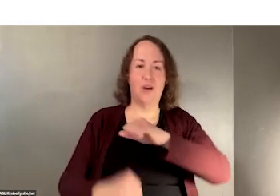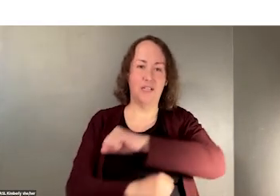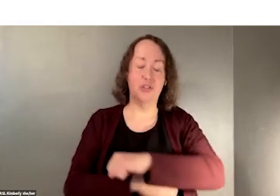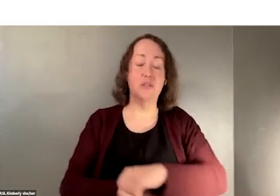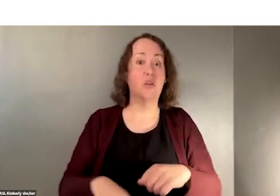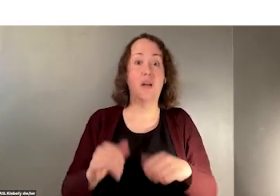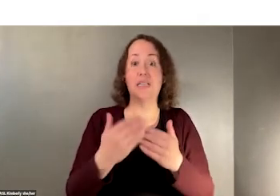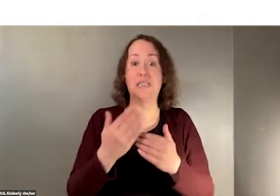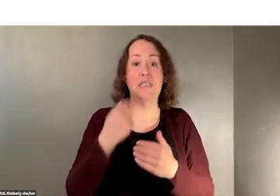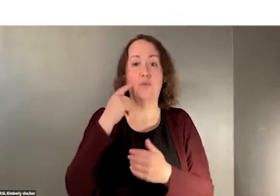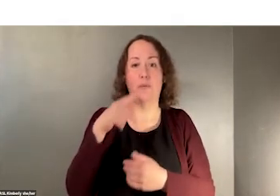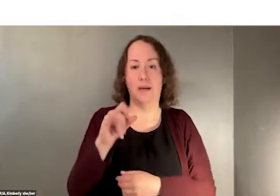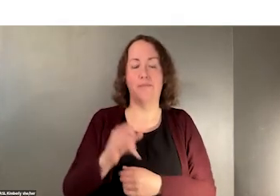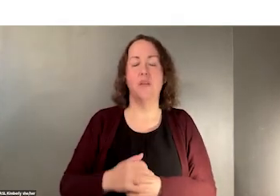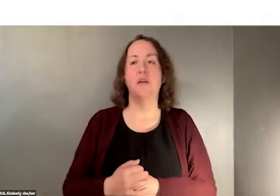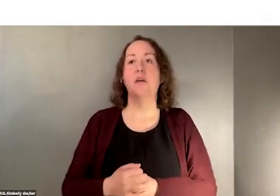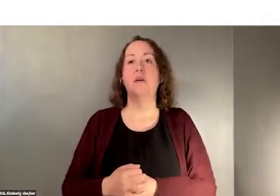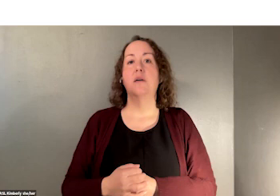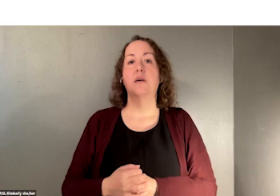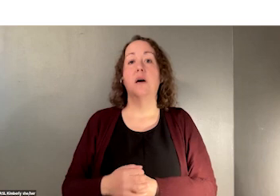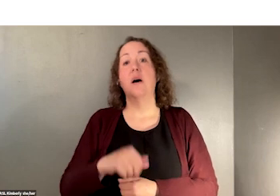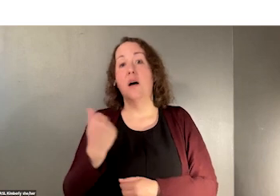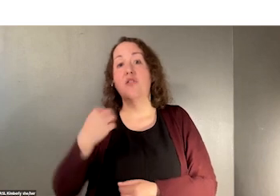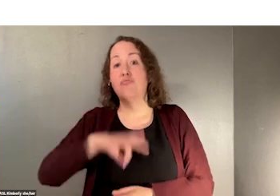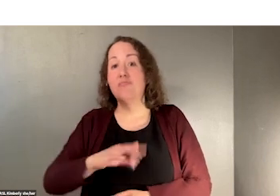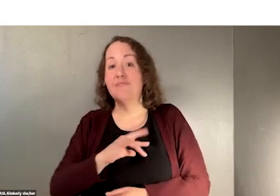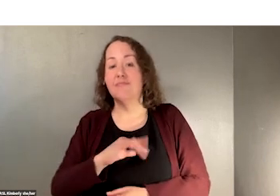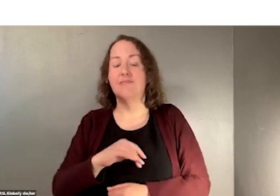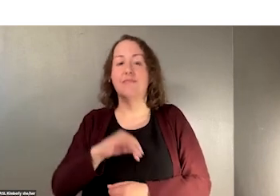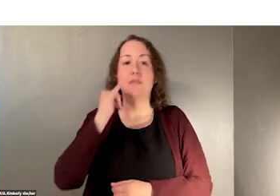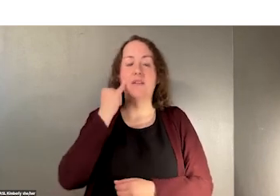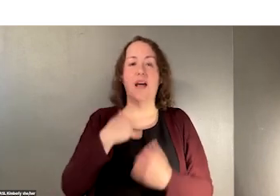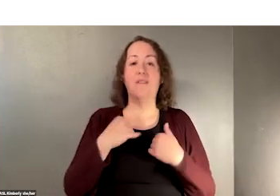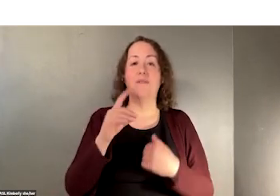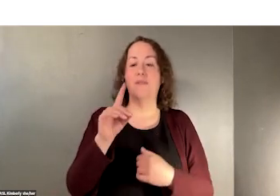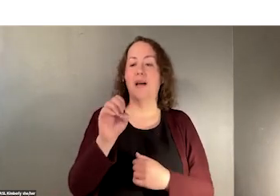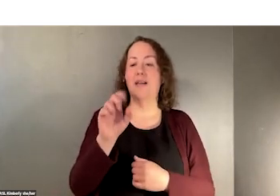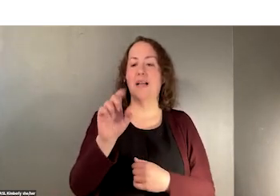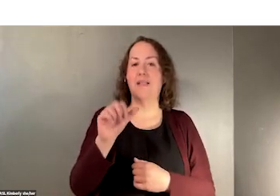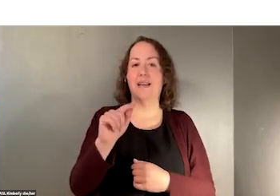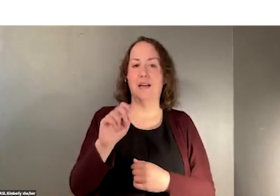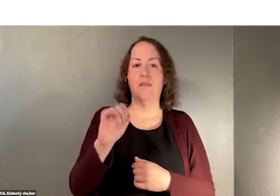Another thing that makes it easy for the PI is if you have a delegate that manages filling out these forms for you.